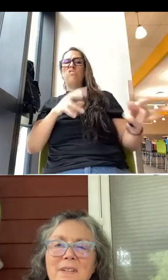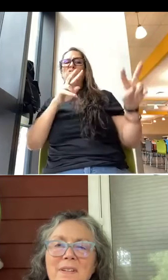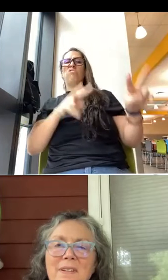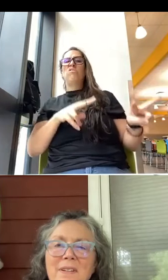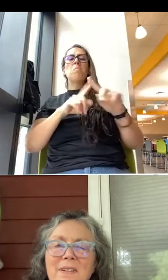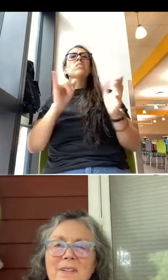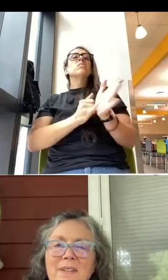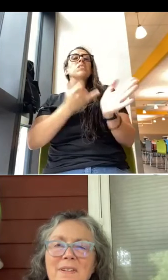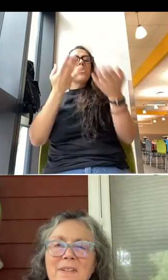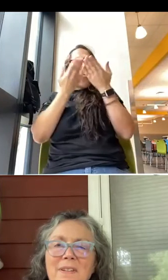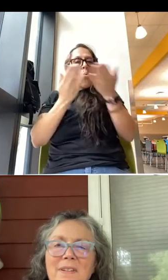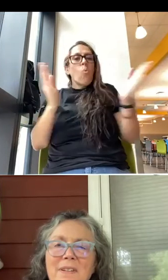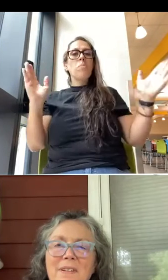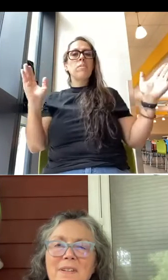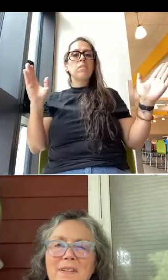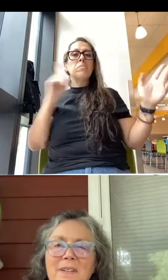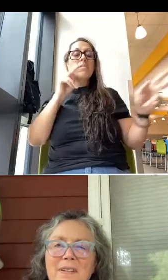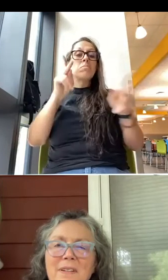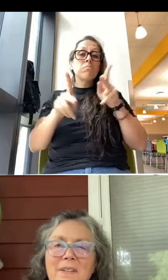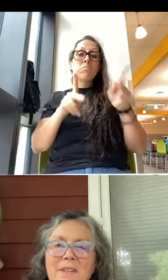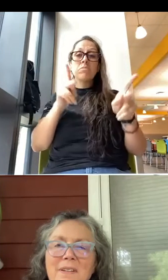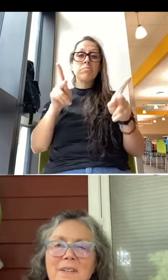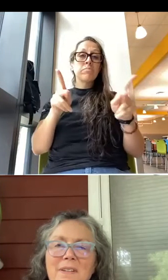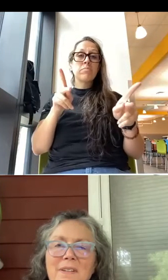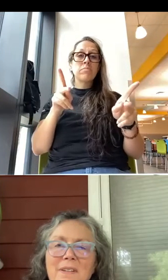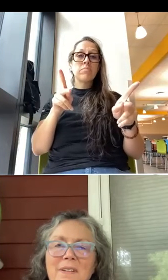because people are gonna, I don't know, everyone is just